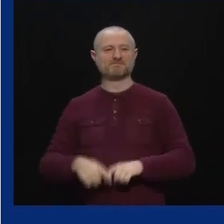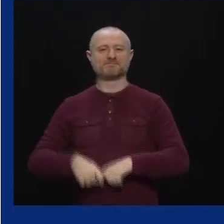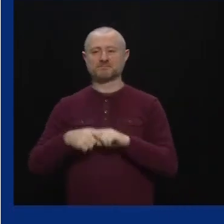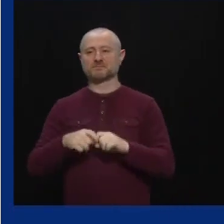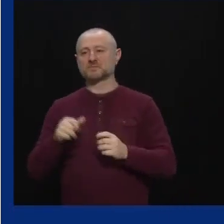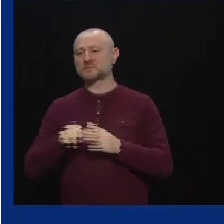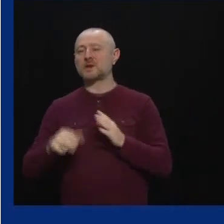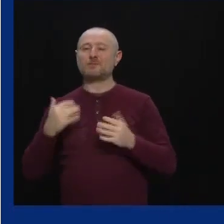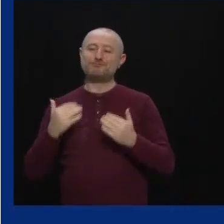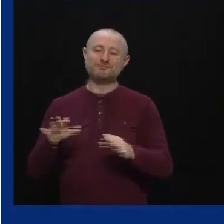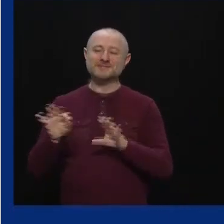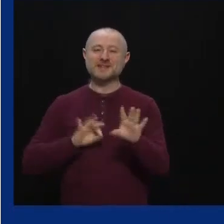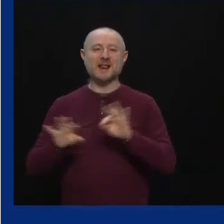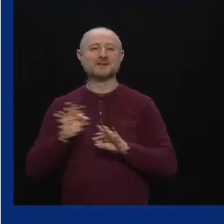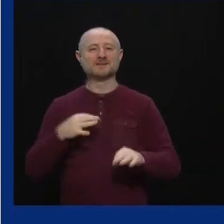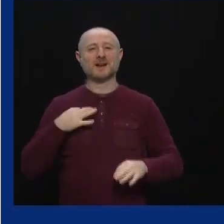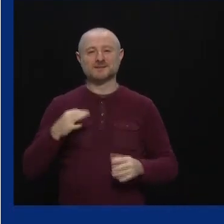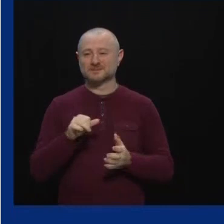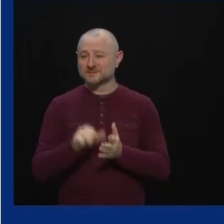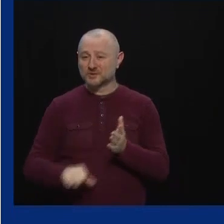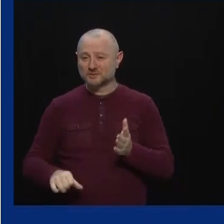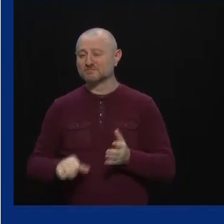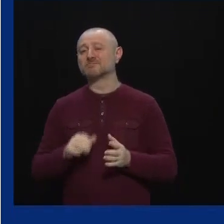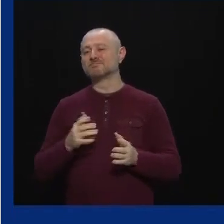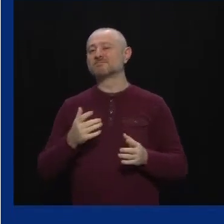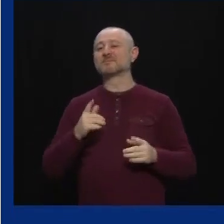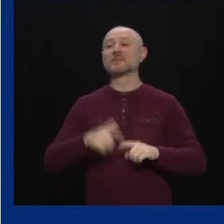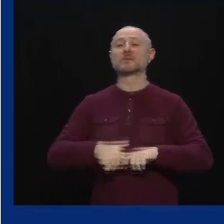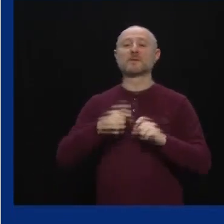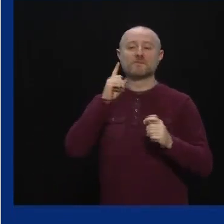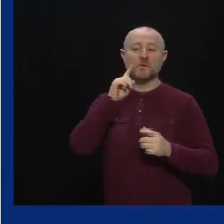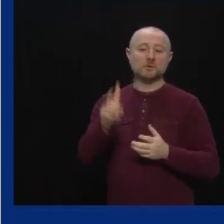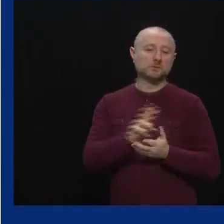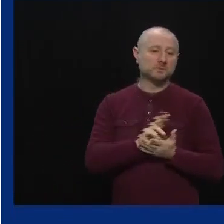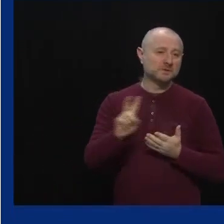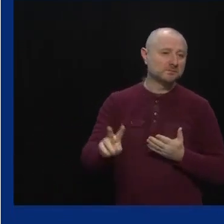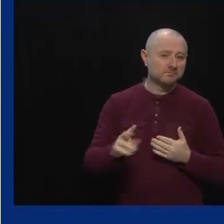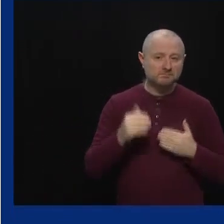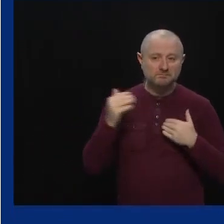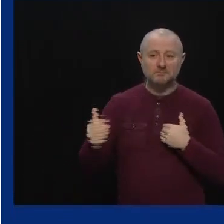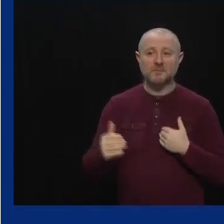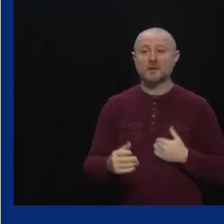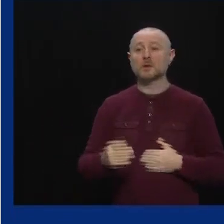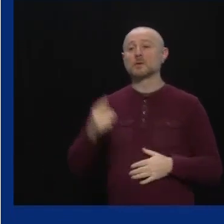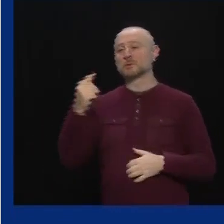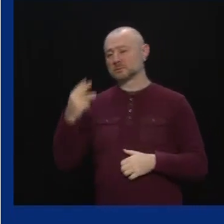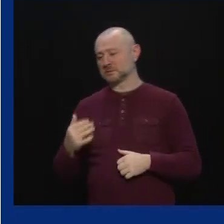THEN WE LOOK AT HOSPITAL CAPACITY, WHICH YOU'VE HEARD ME TALK ABOUT NON-STOP THROUGH THIS WHOLE PROCESS.